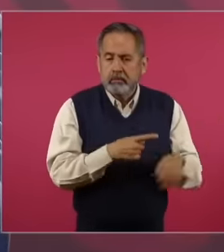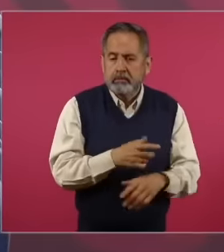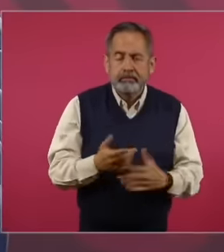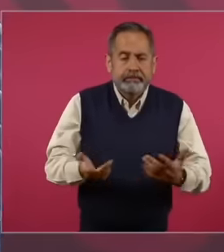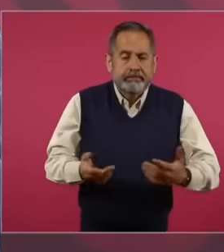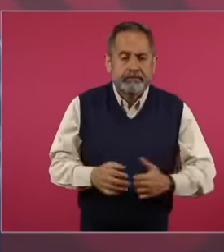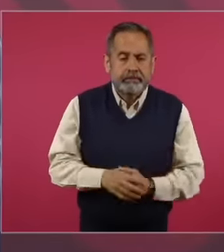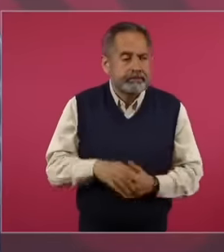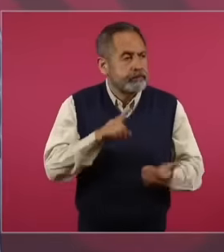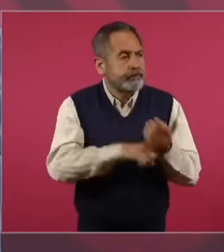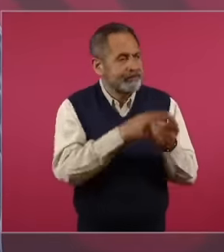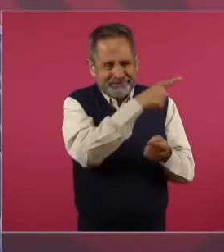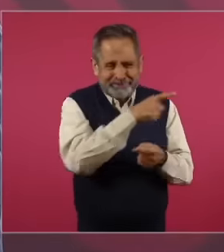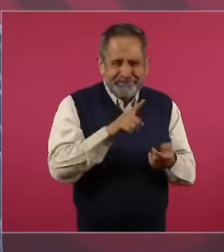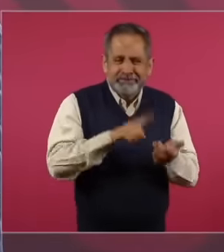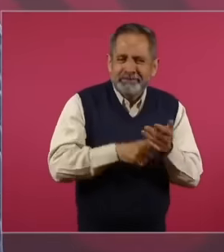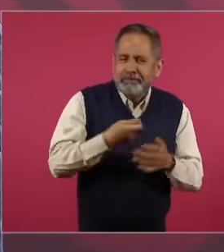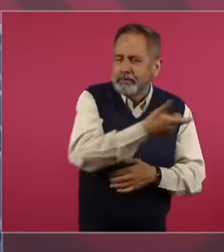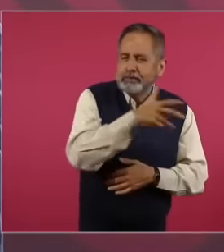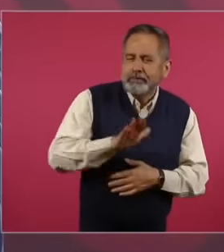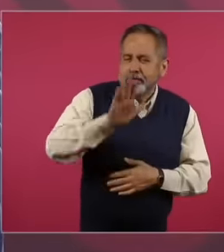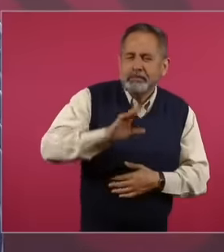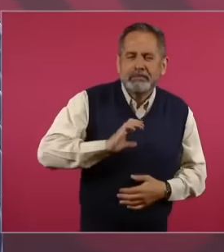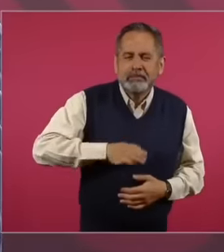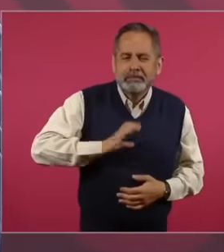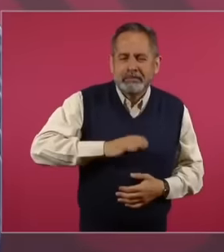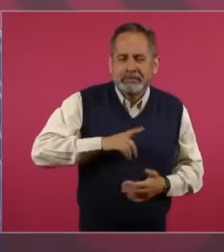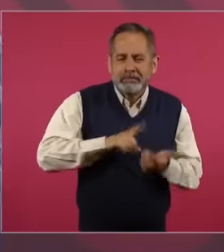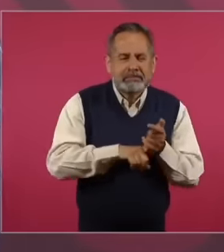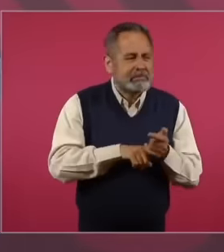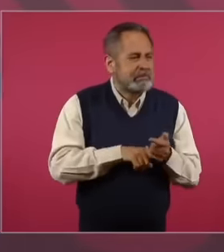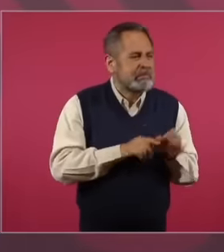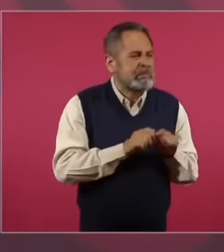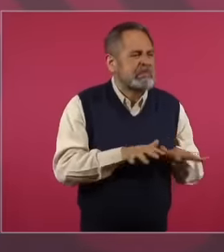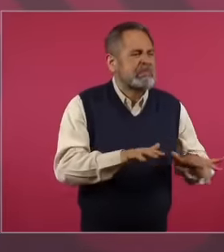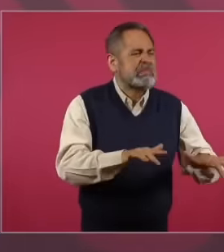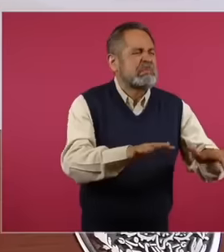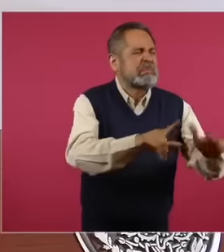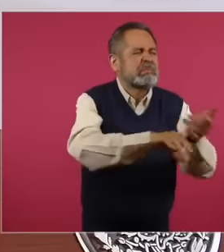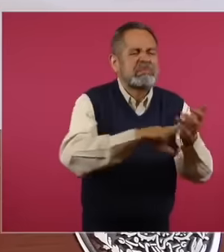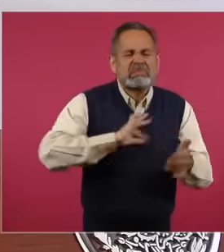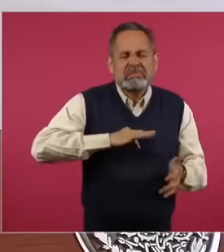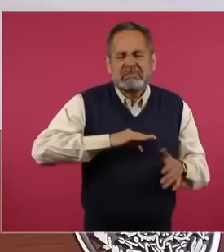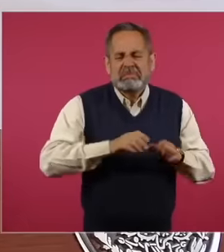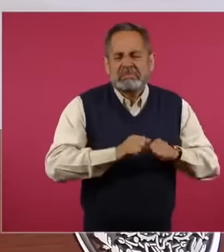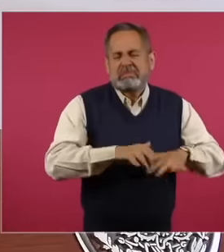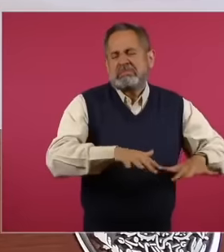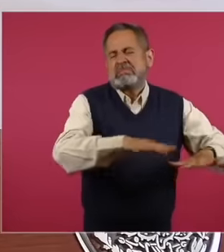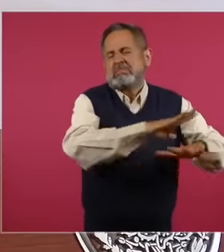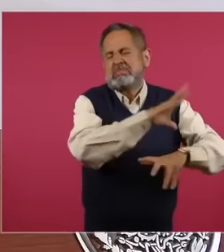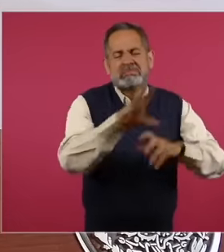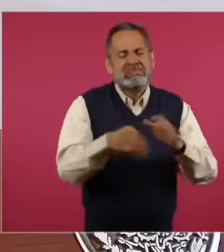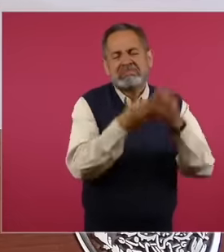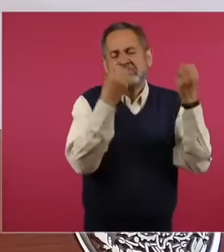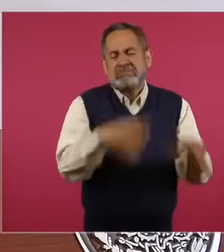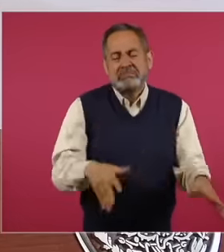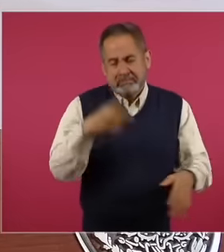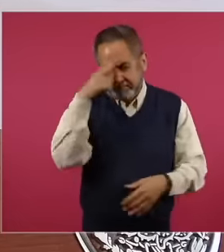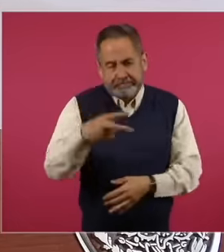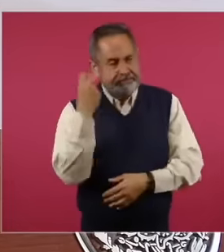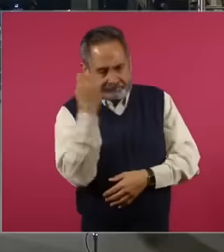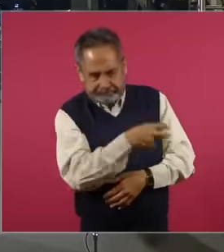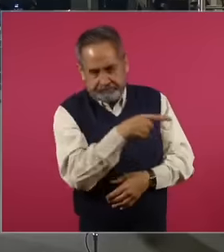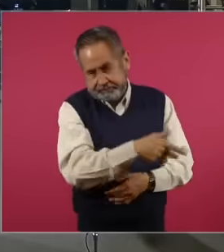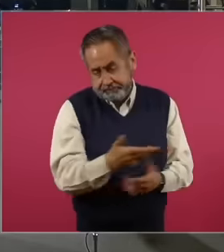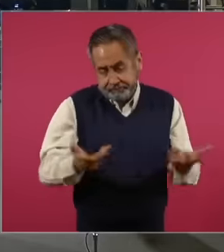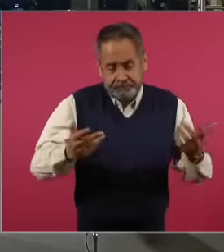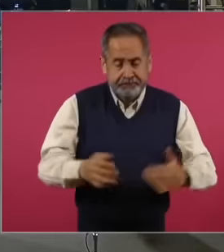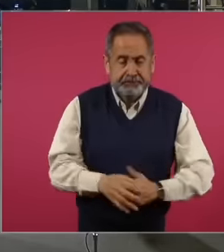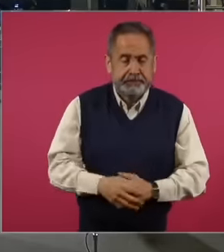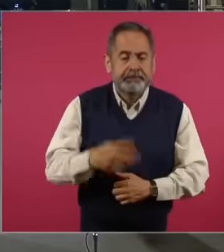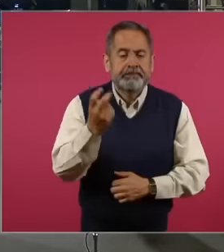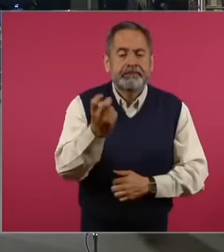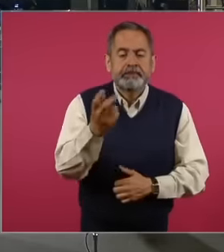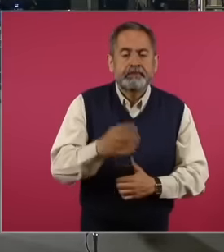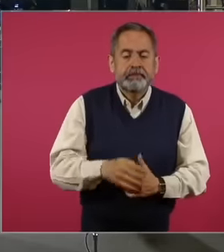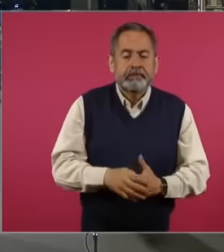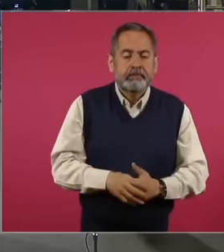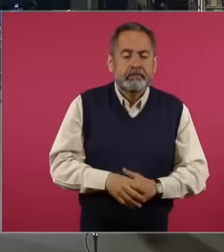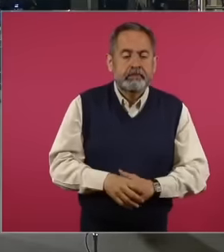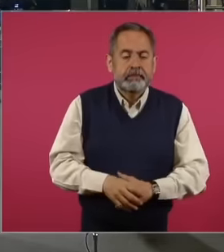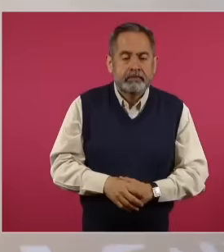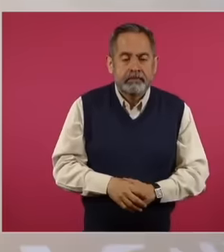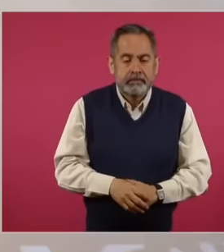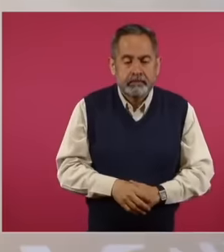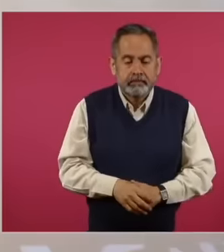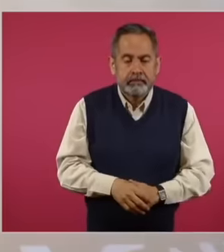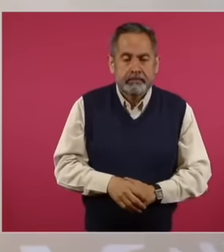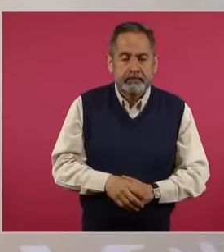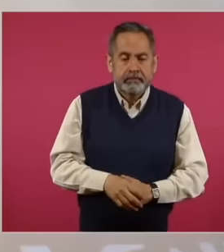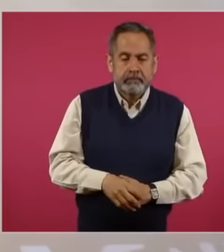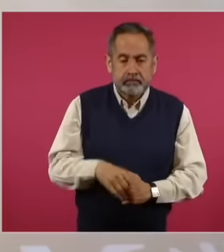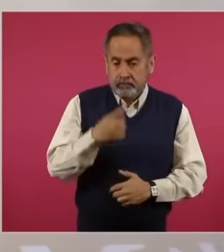cancer that most damages public life in Mexico So I express this